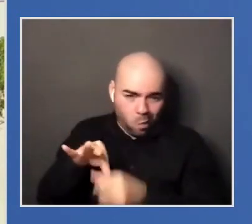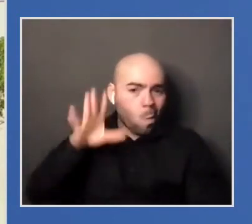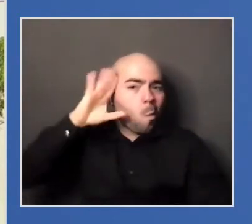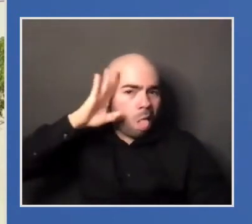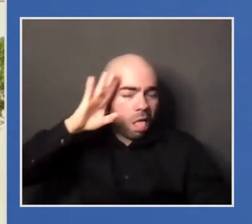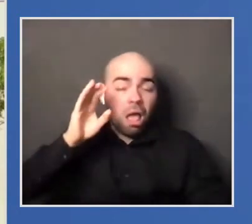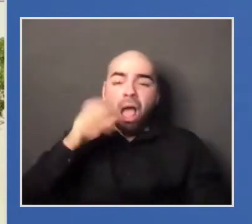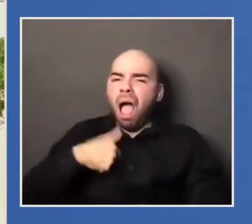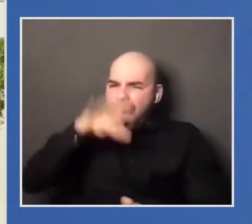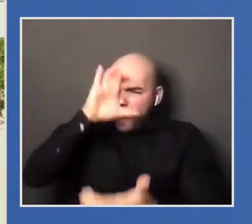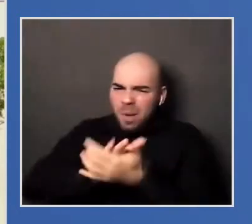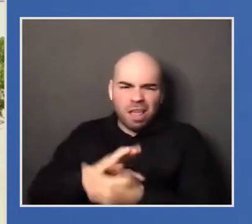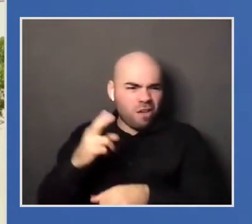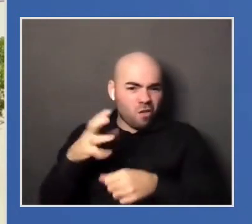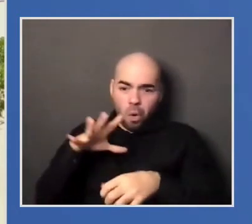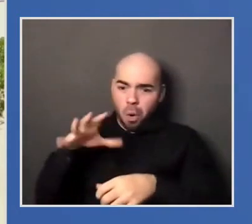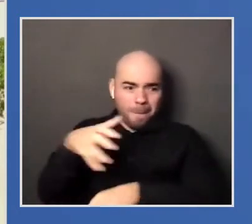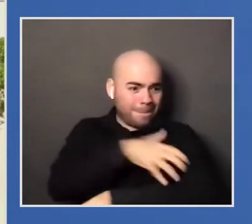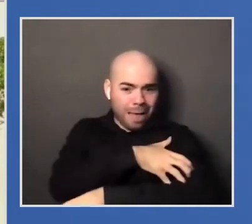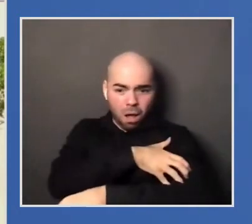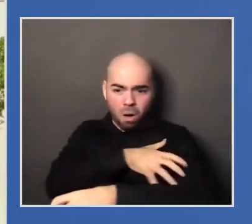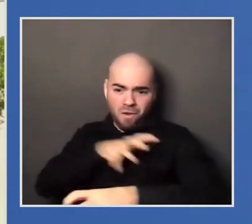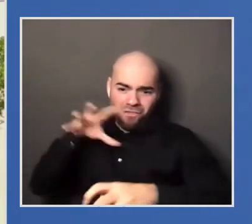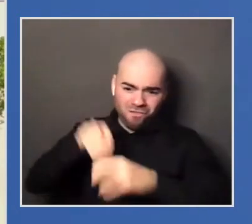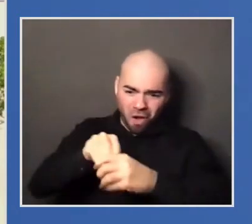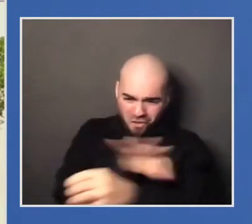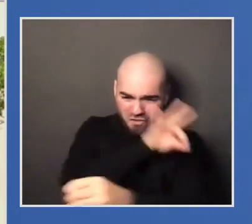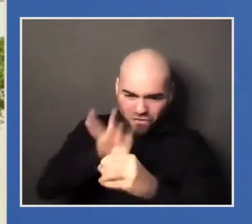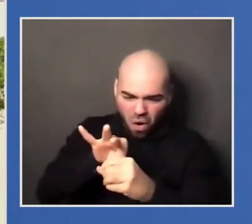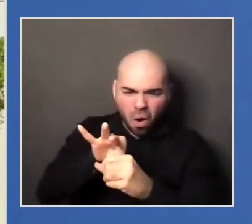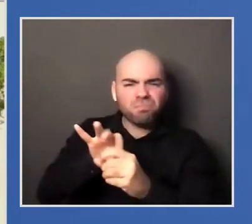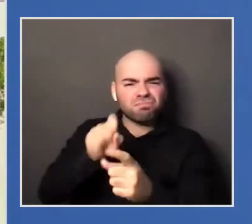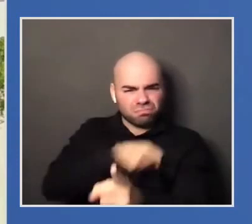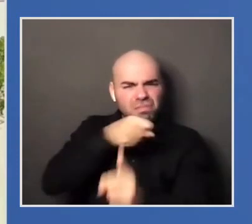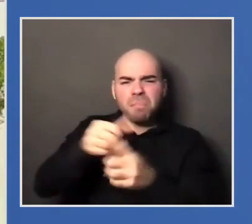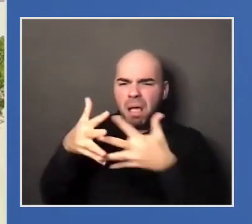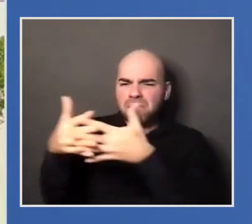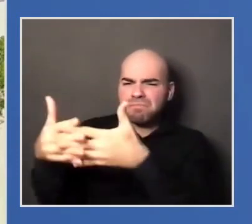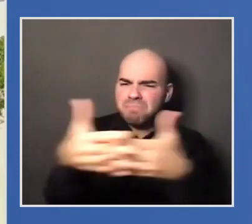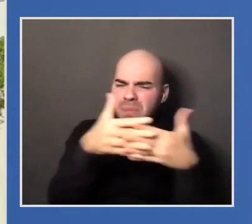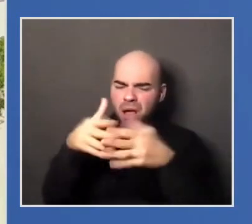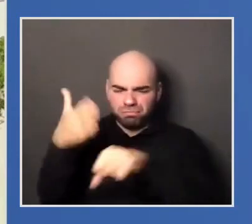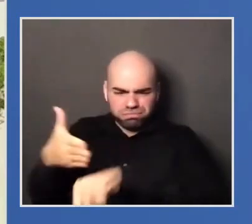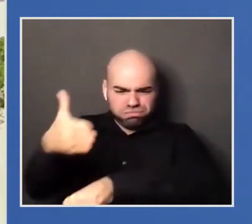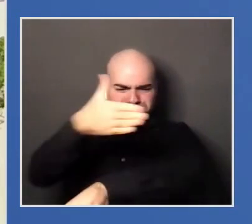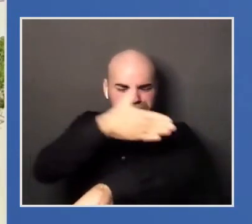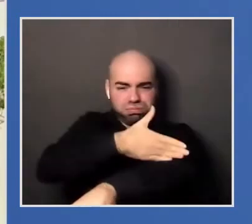VENEZUELAN PEOPLE. HE WON'T EVEN CREAT TEMPERATE PROTECTIVE STATUS FOR VENEZUELANS FLEEING THE APP